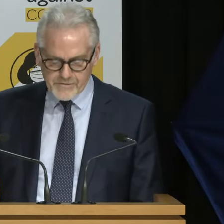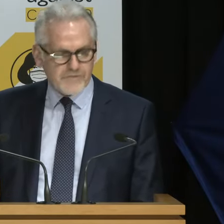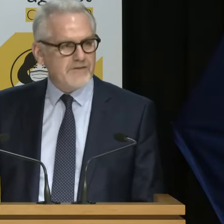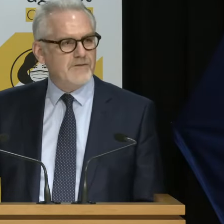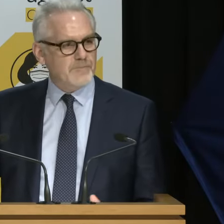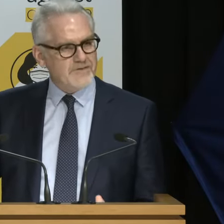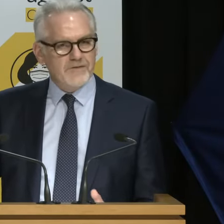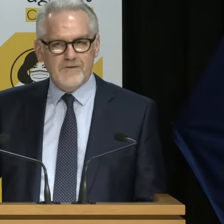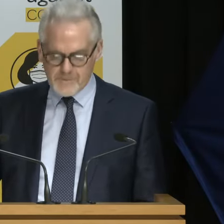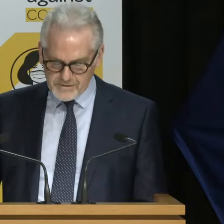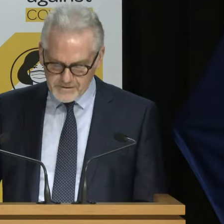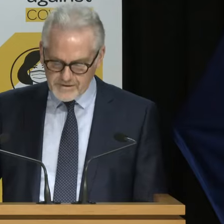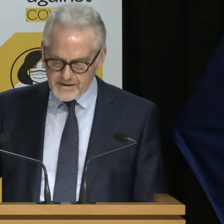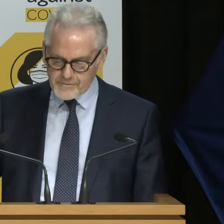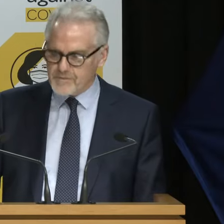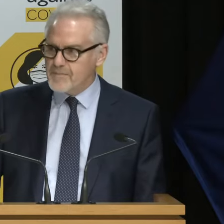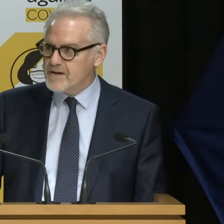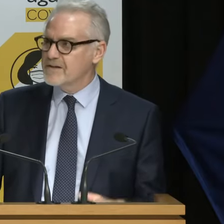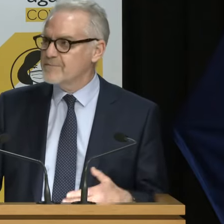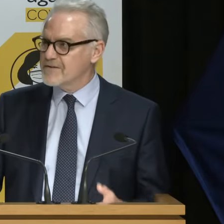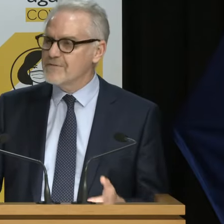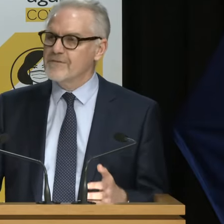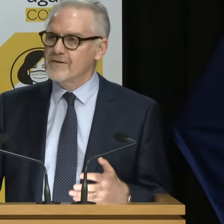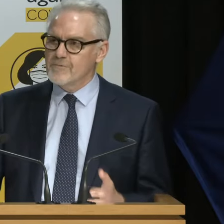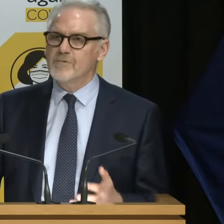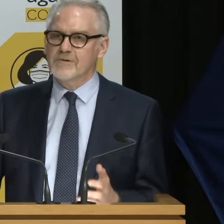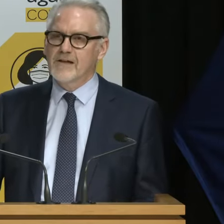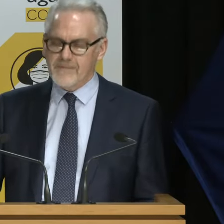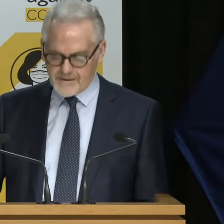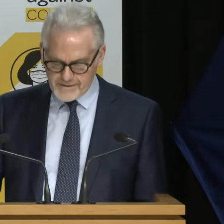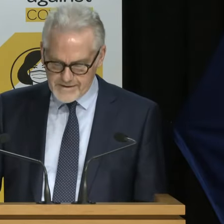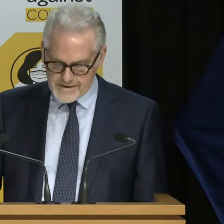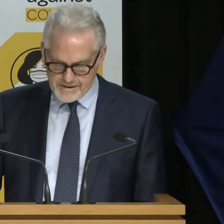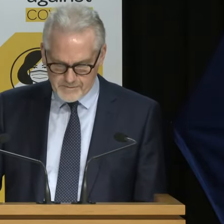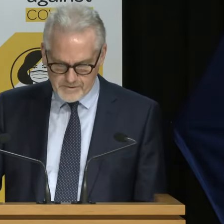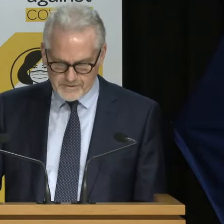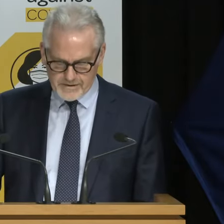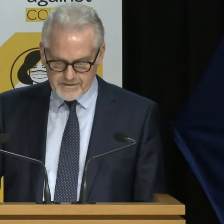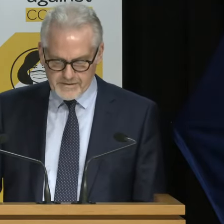group, the need to better connect with communities and innovators within those